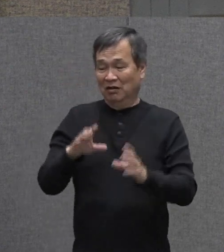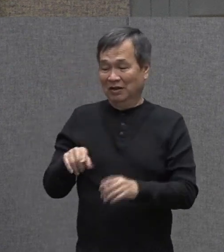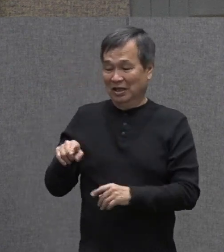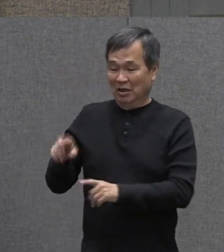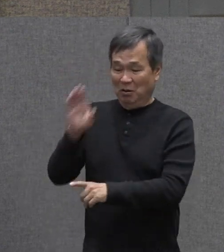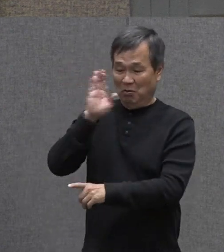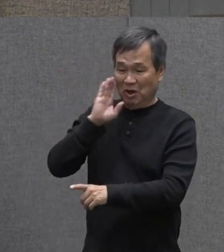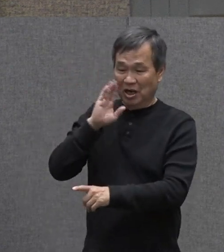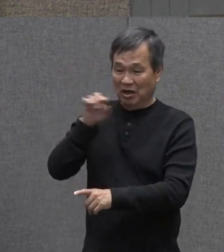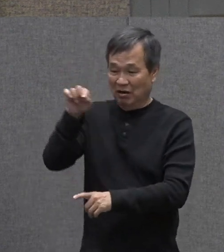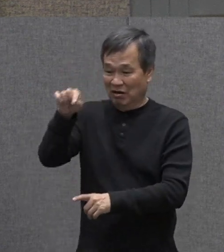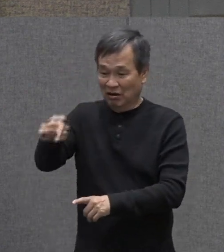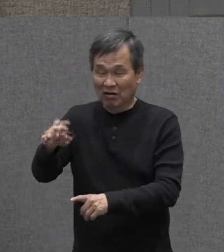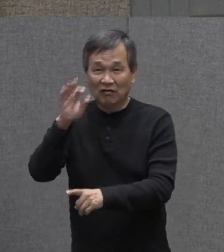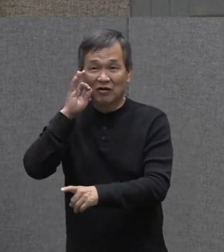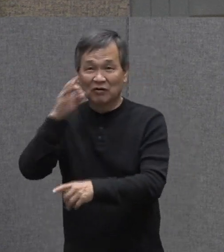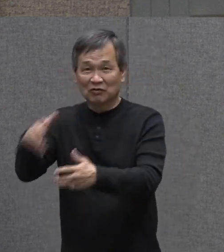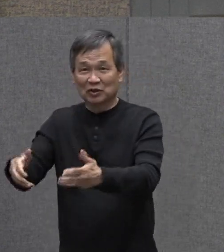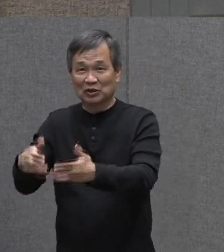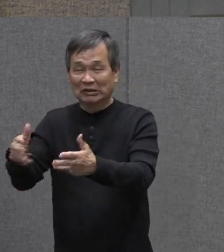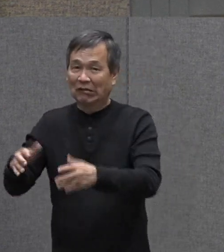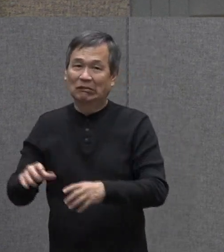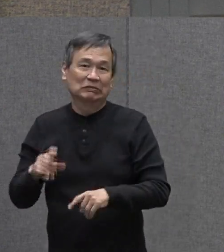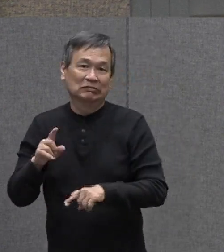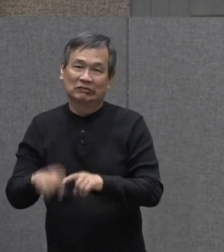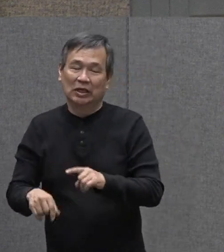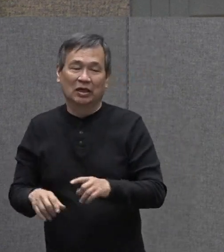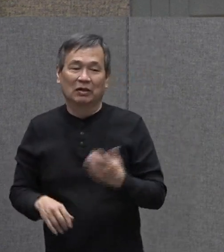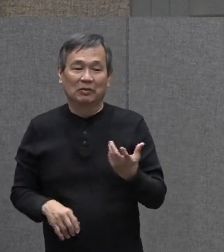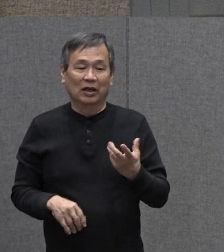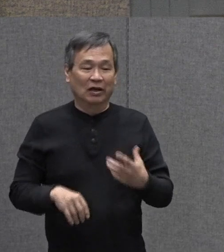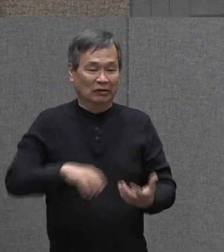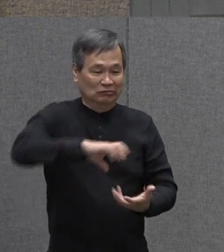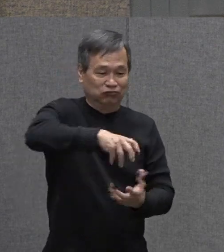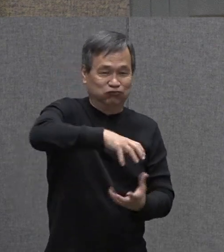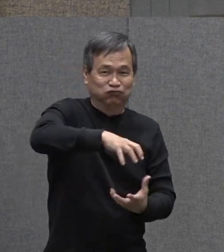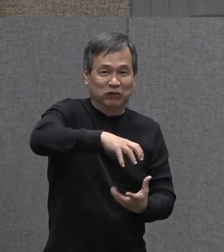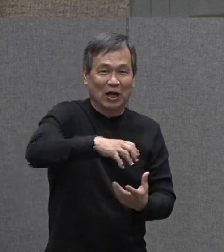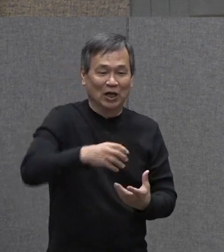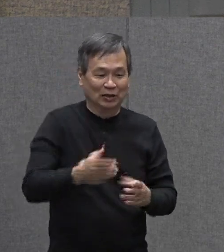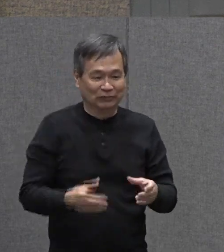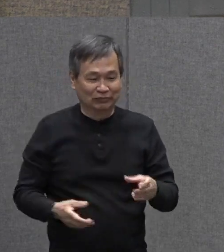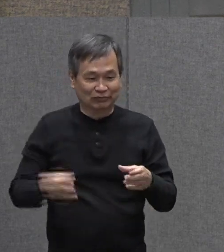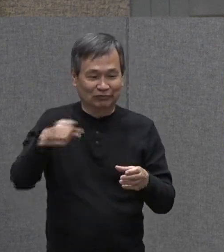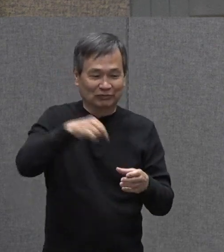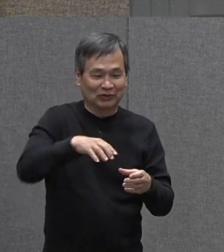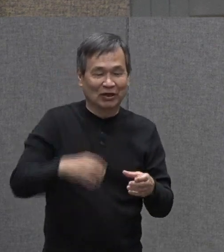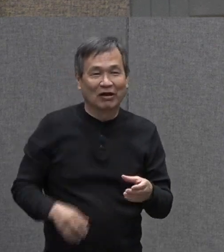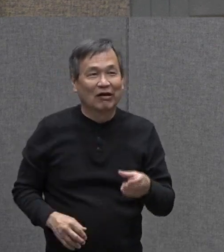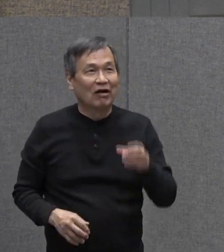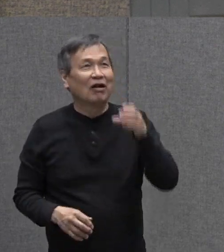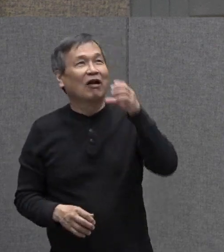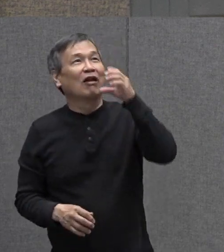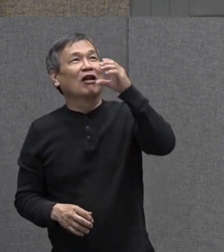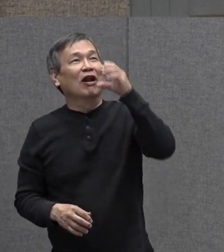but it is perfect for a smoothie. This banana is perfect for making banana bread,